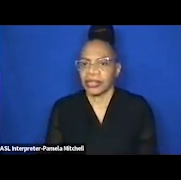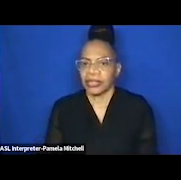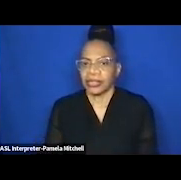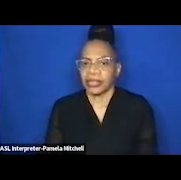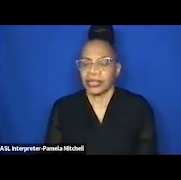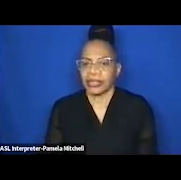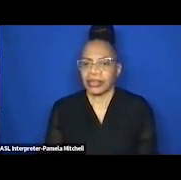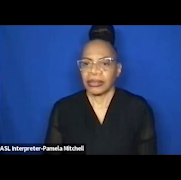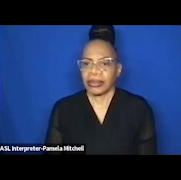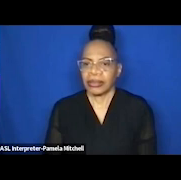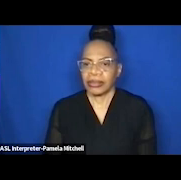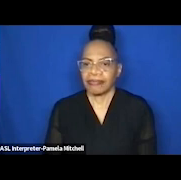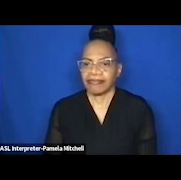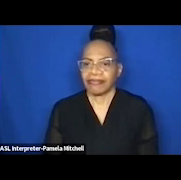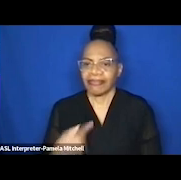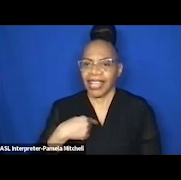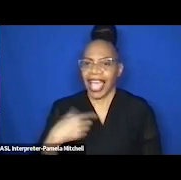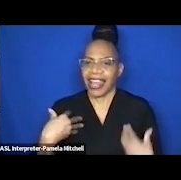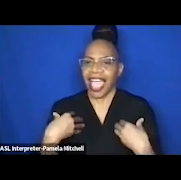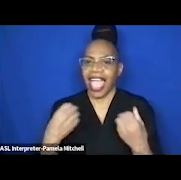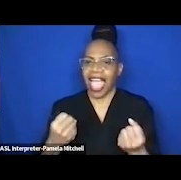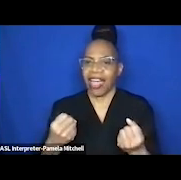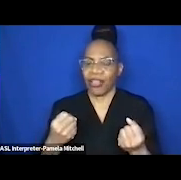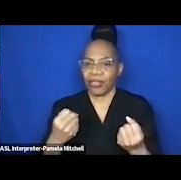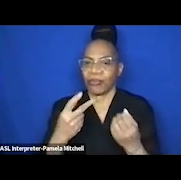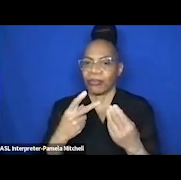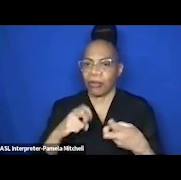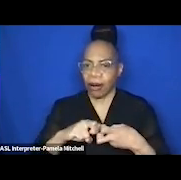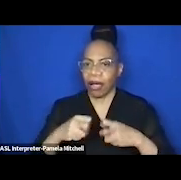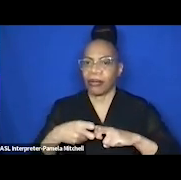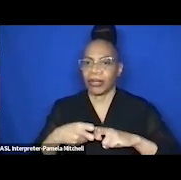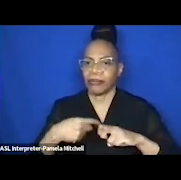Still having health problem. I didn't know that I was a candidate.